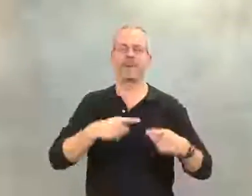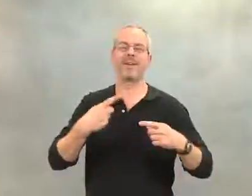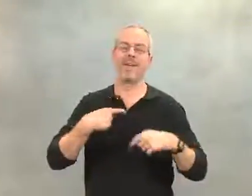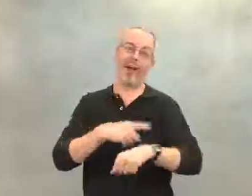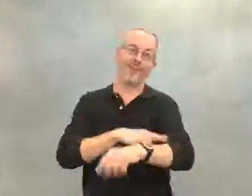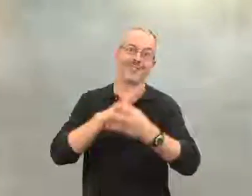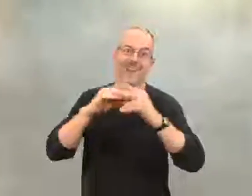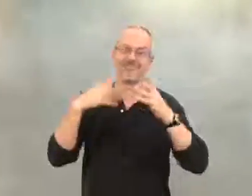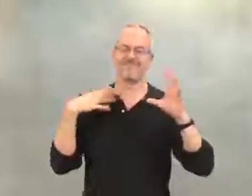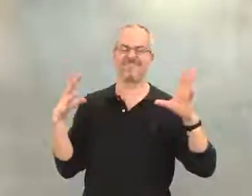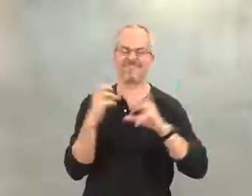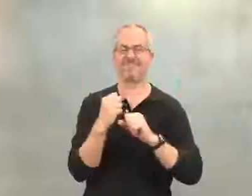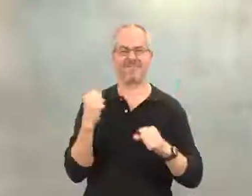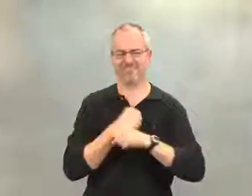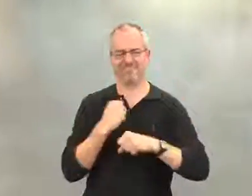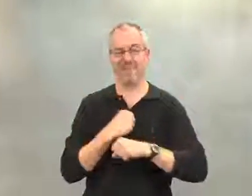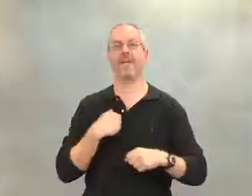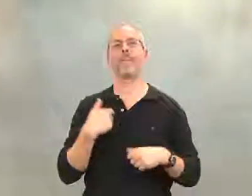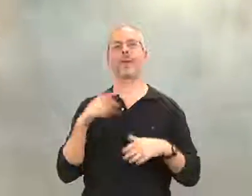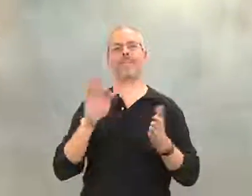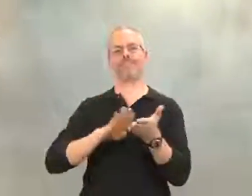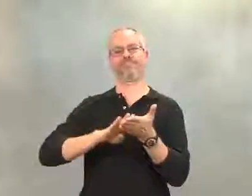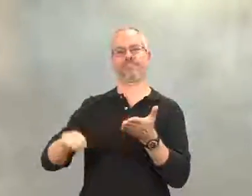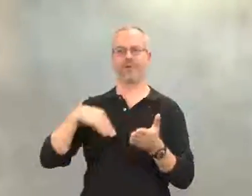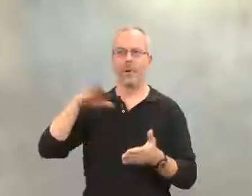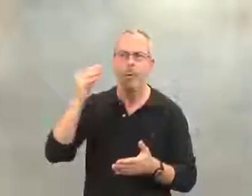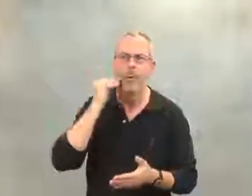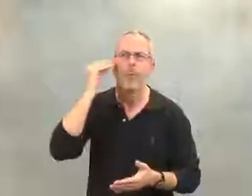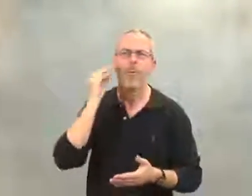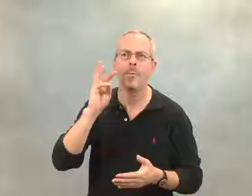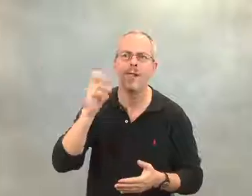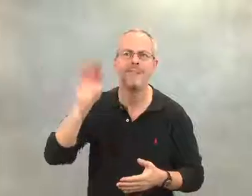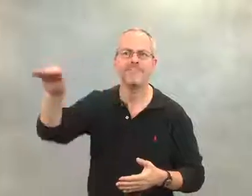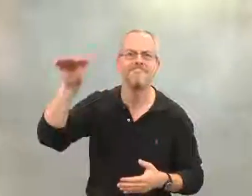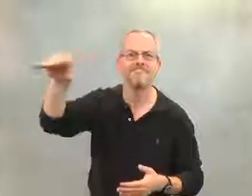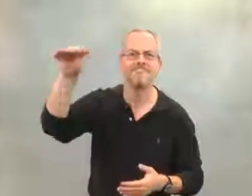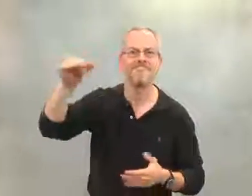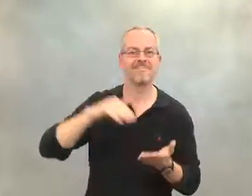Long story short, after working through it, I was released.